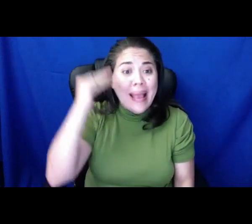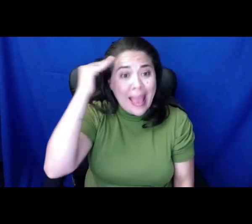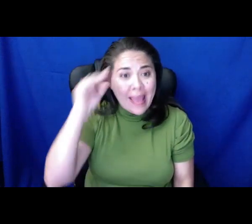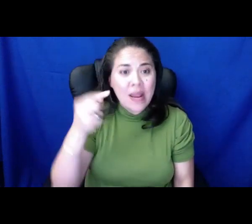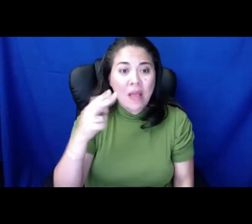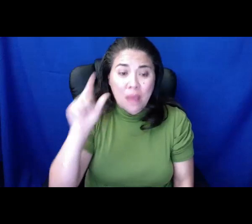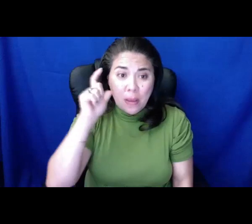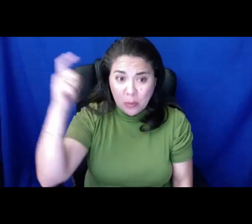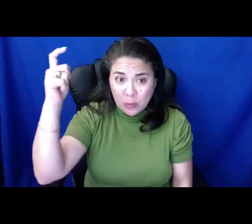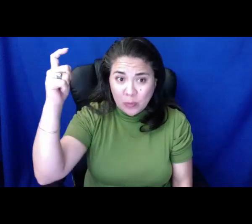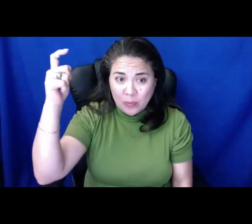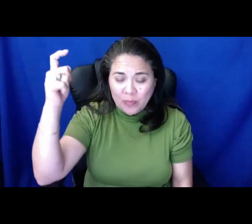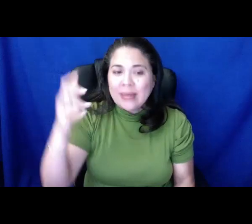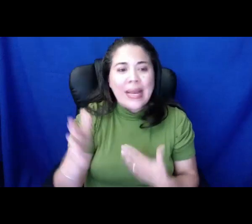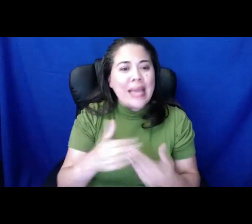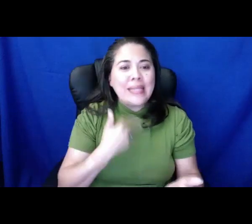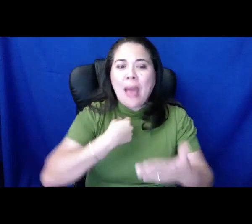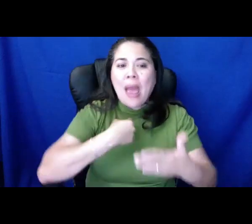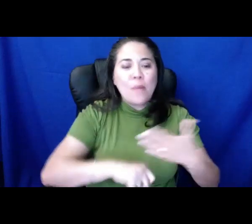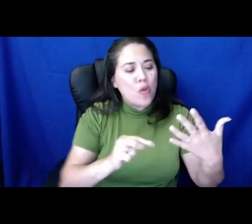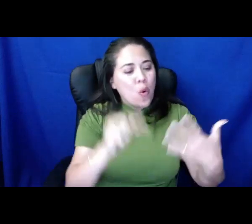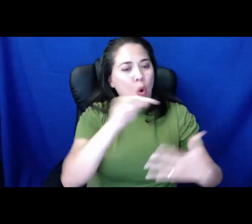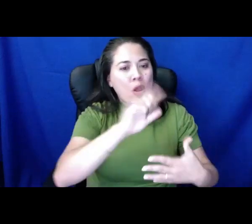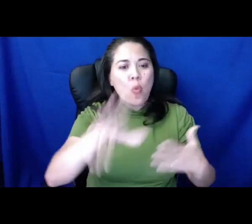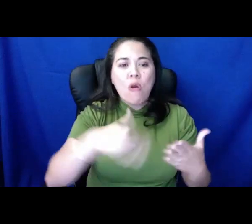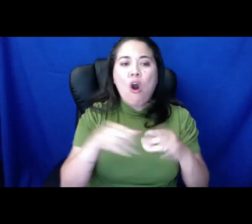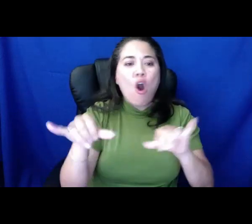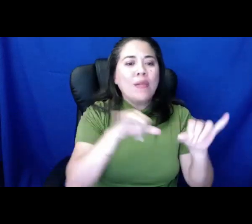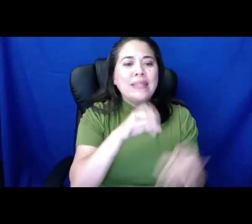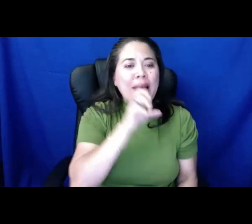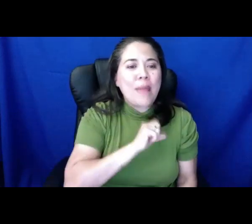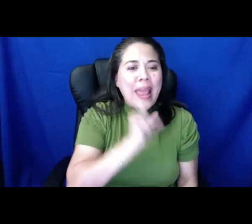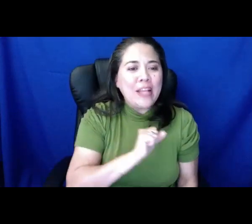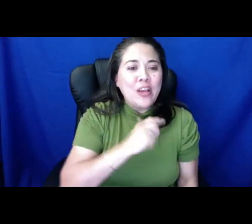Viktoria Valenzuela: Despite birth order, we are one age I reached for my head the moon.